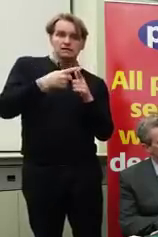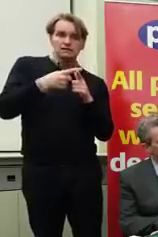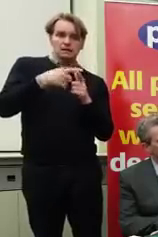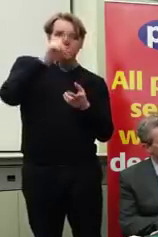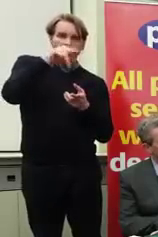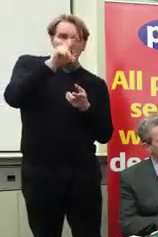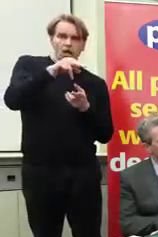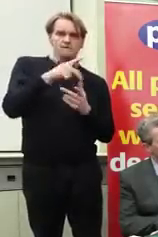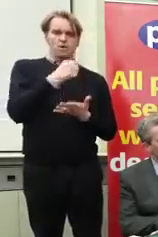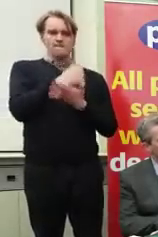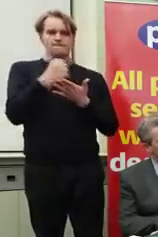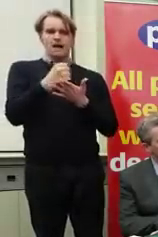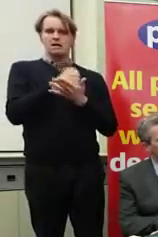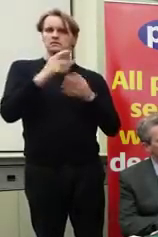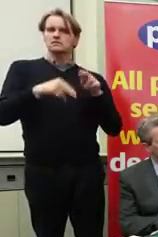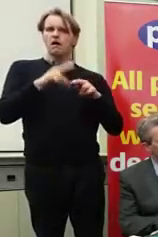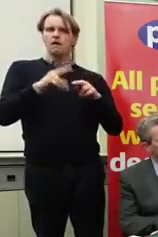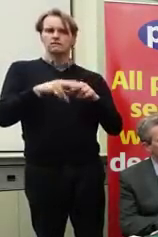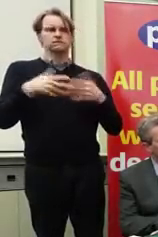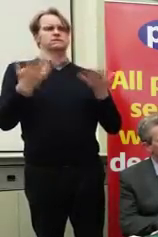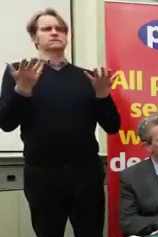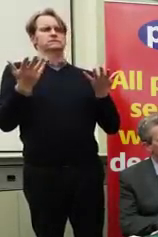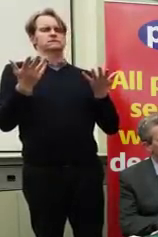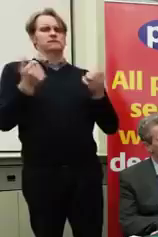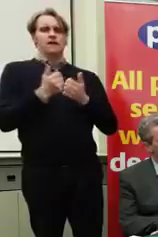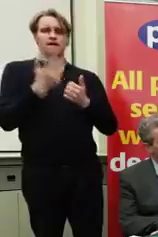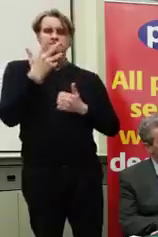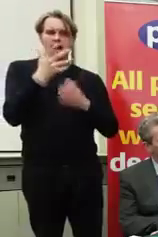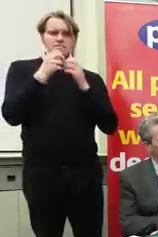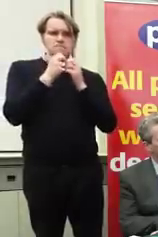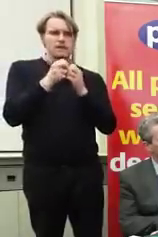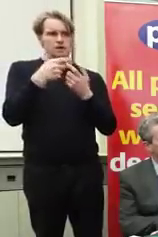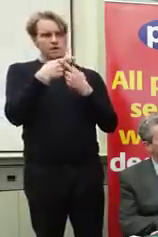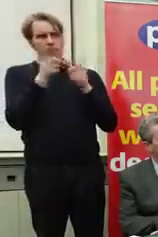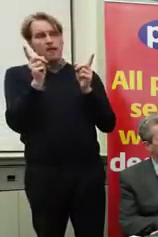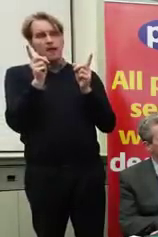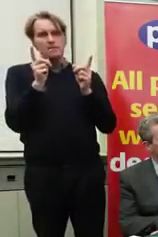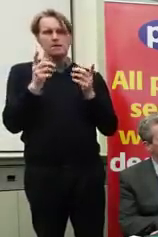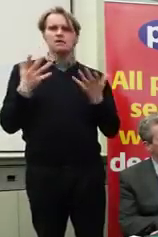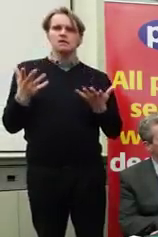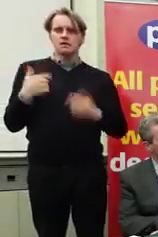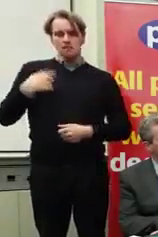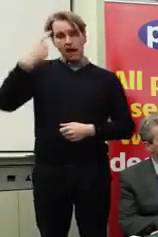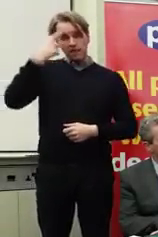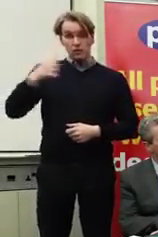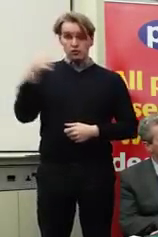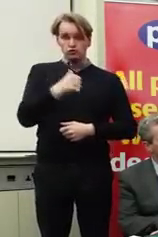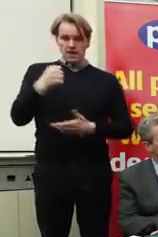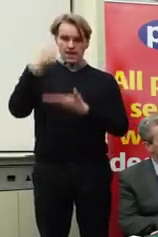£5 billion over the next few years it's scandalous really. We agree that there should only be one budget a year but we said well the last budget